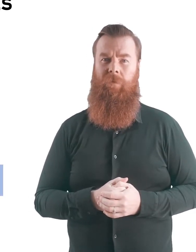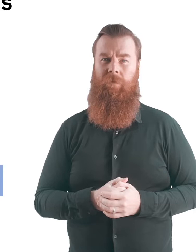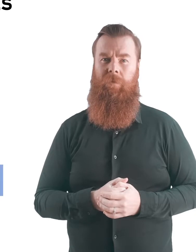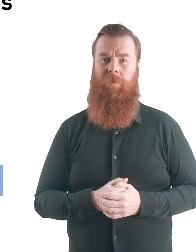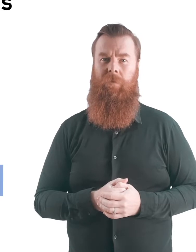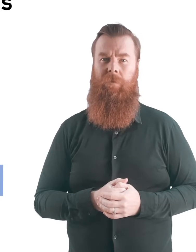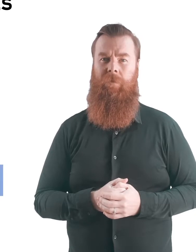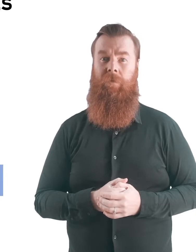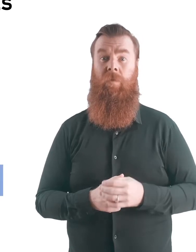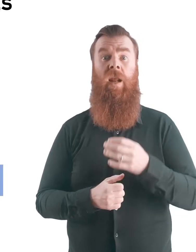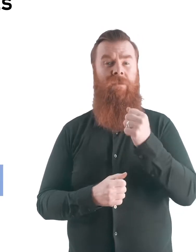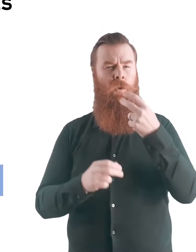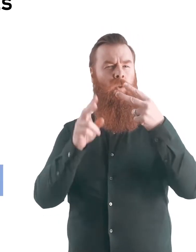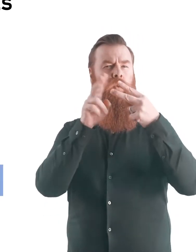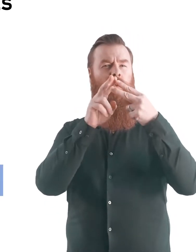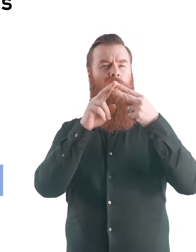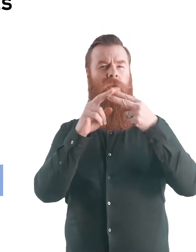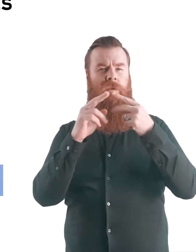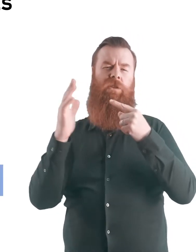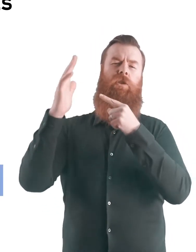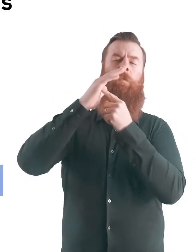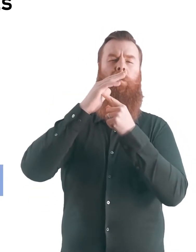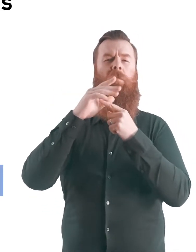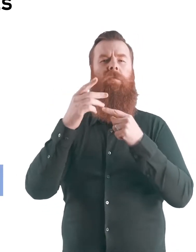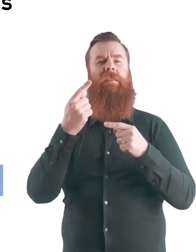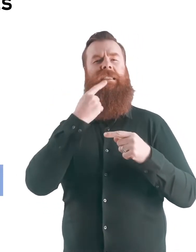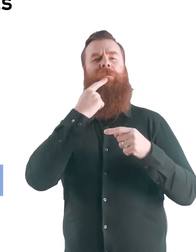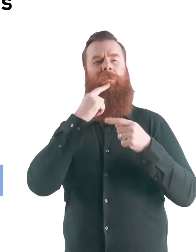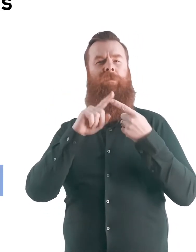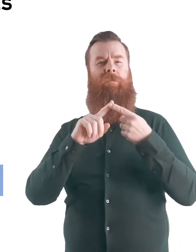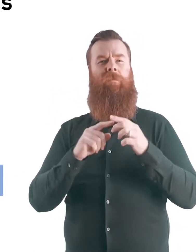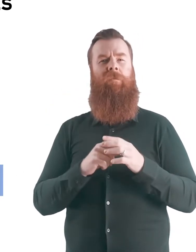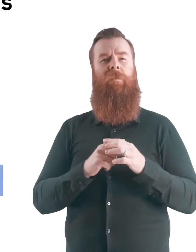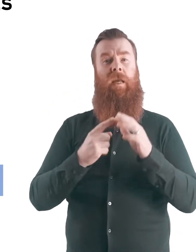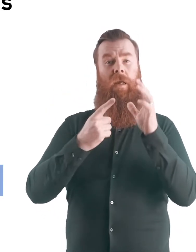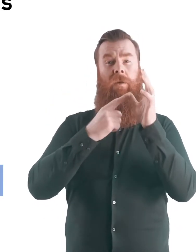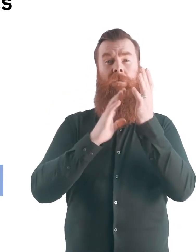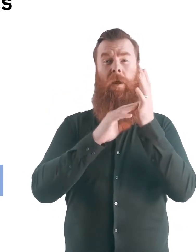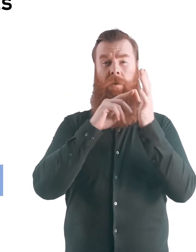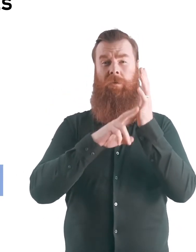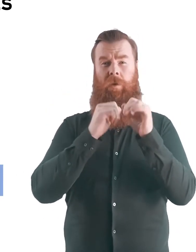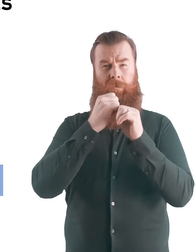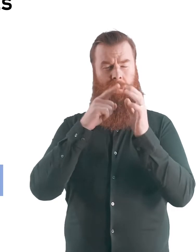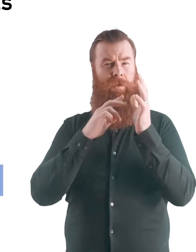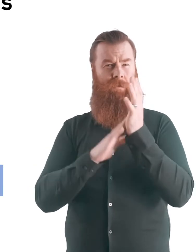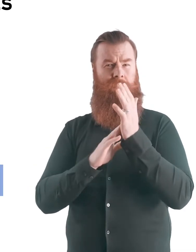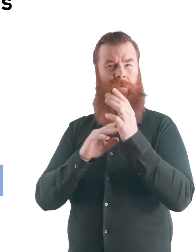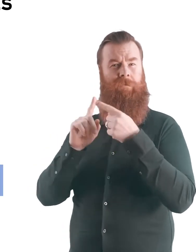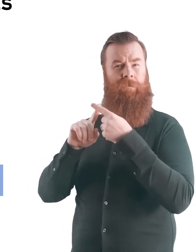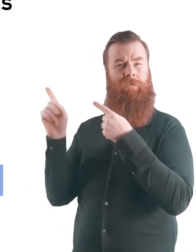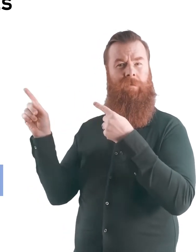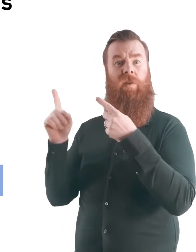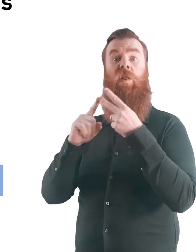There are two main types of filling materials: amalgam fillings and tooth-coloured fillings.